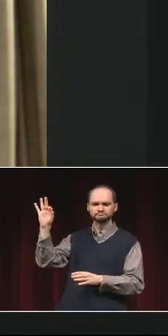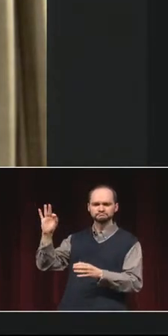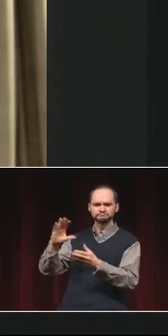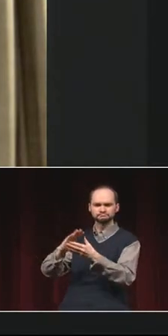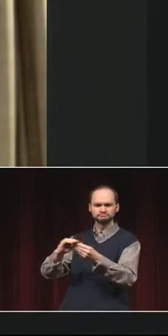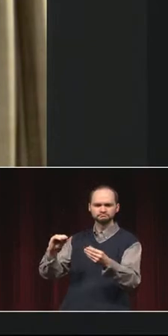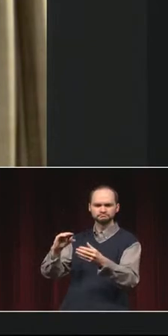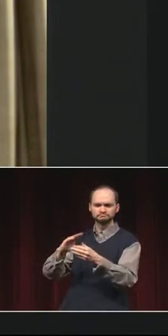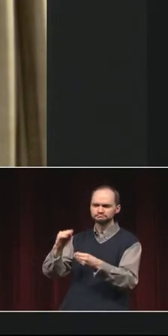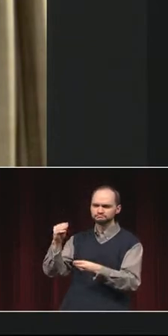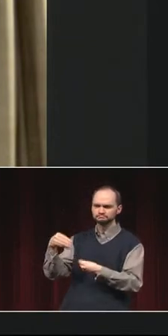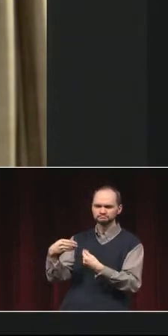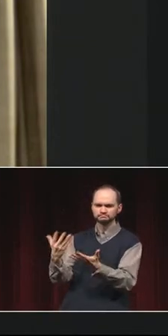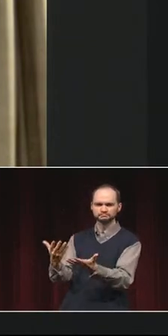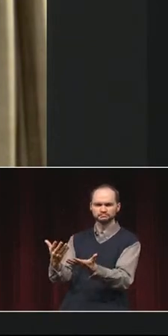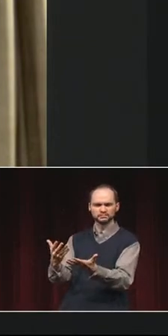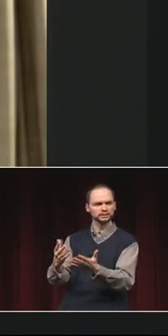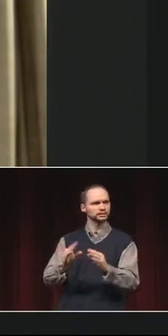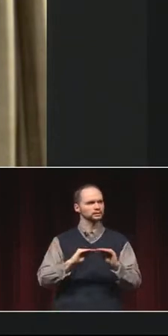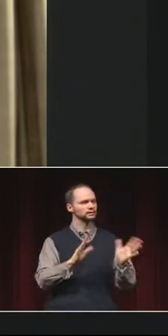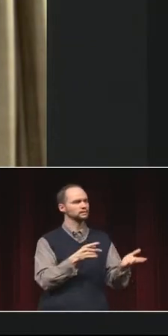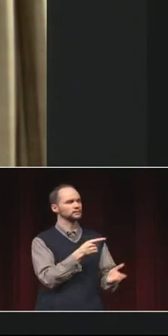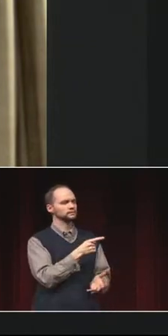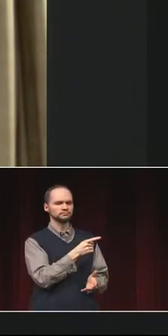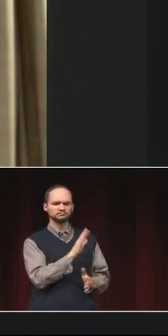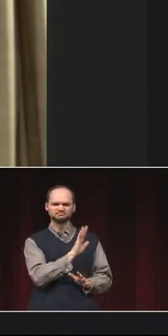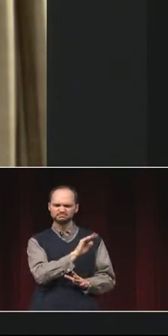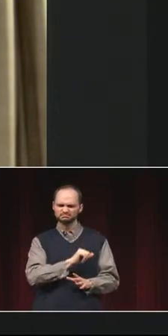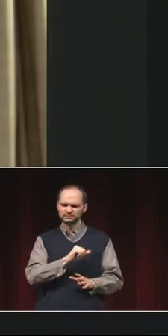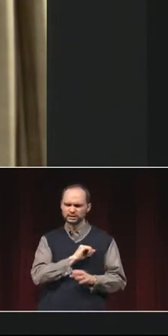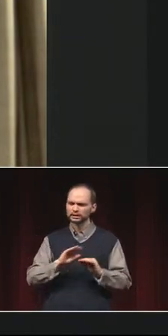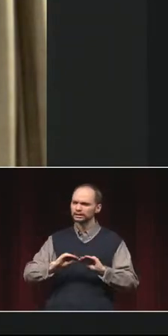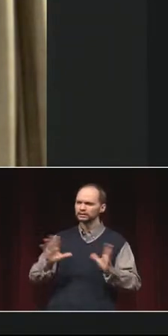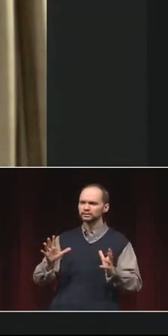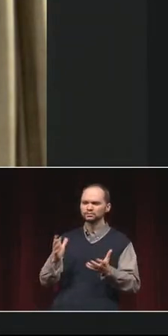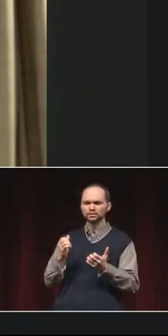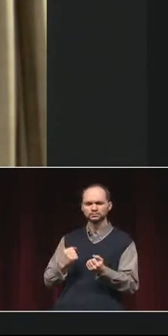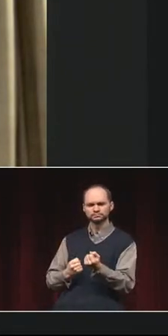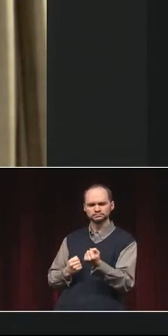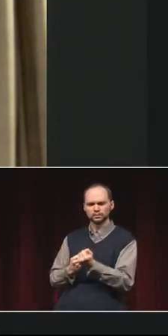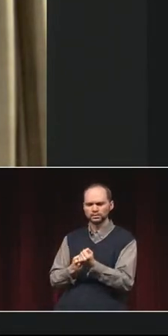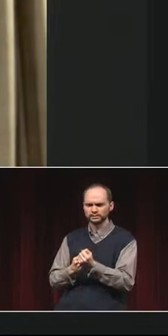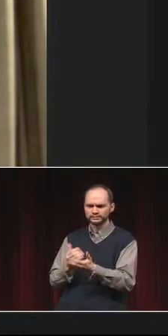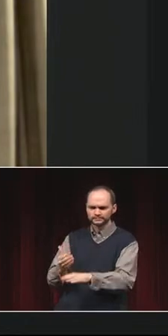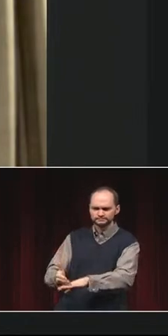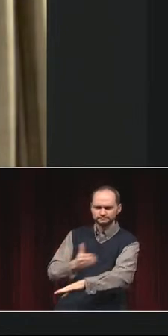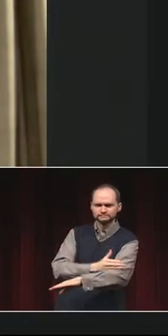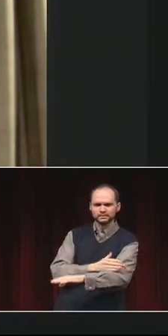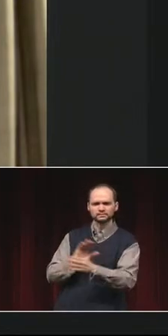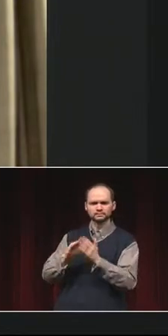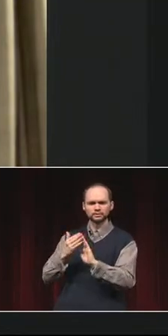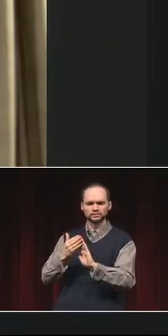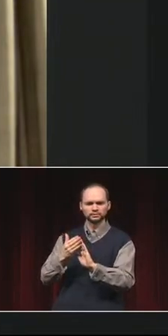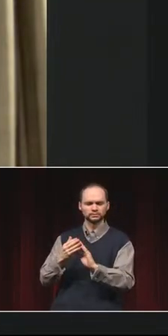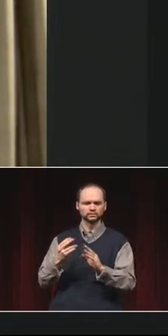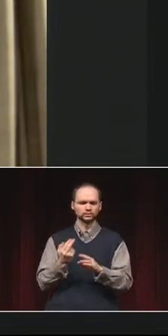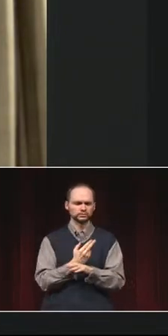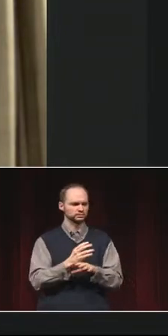His attitude to help the community through the church just might be what we need as African